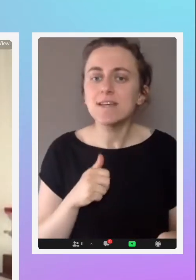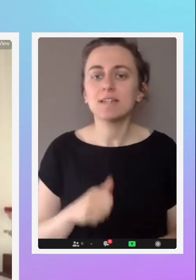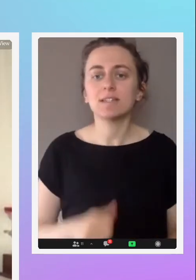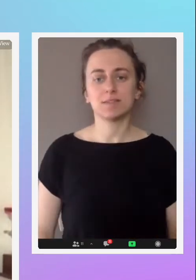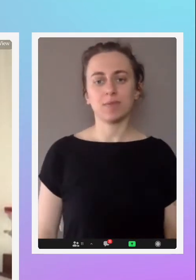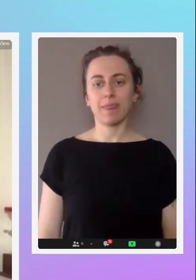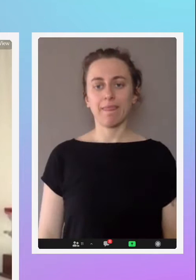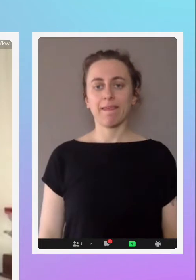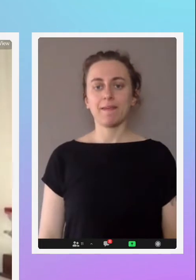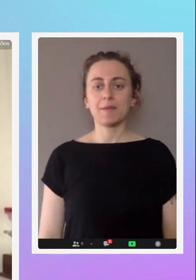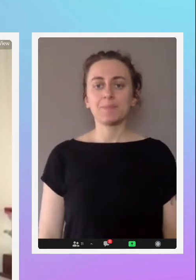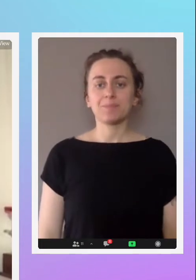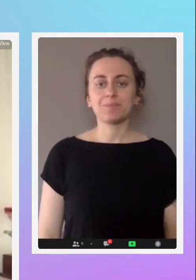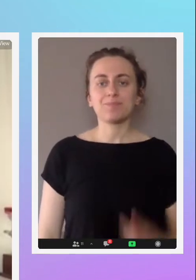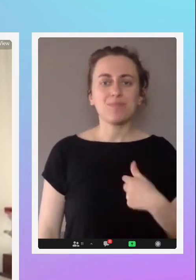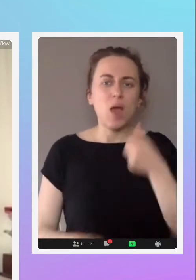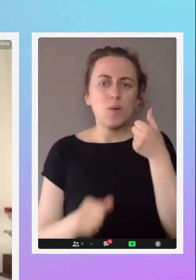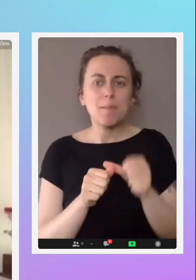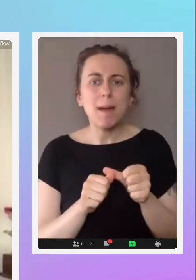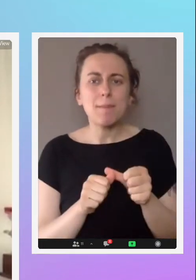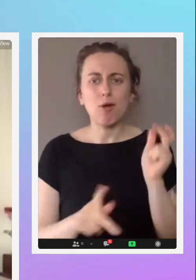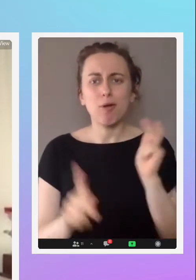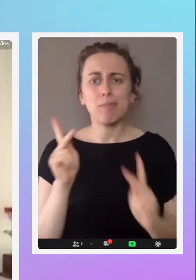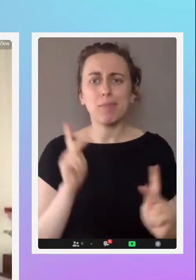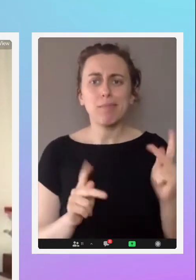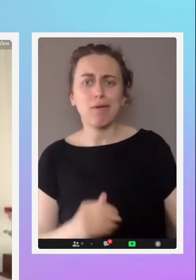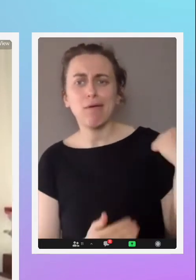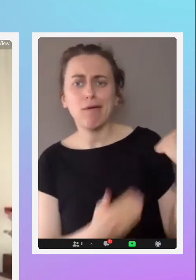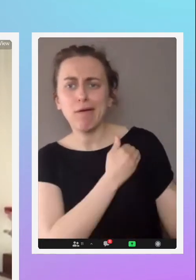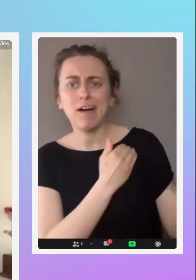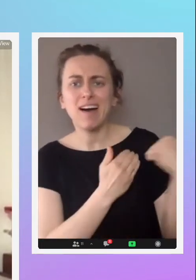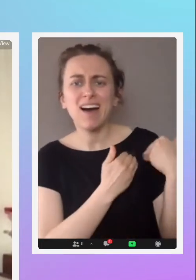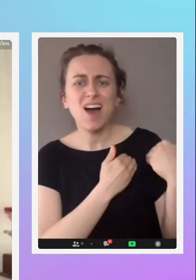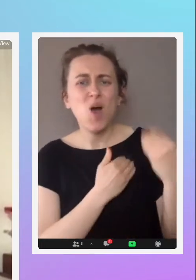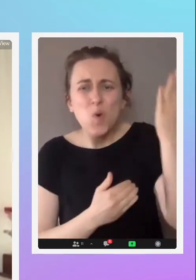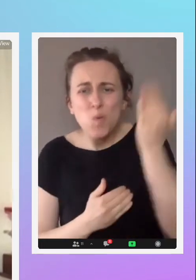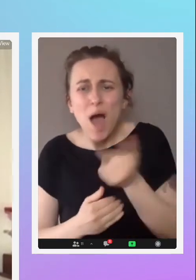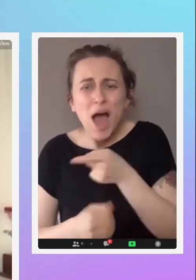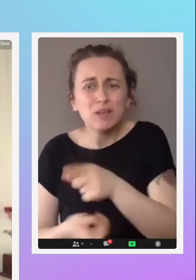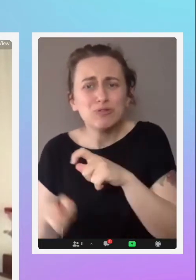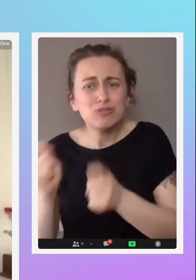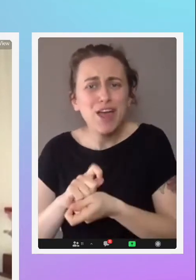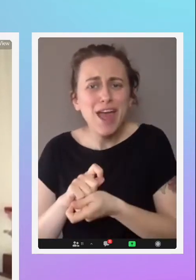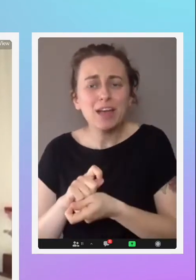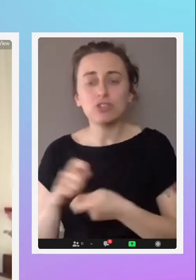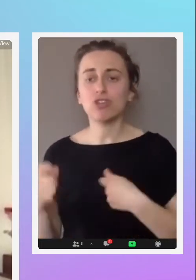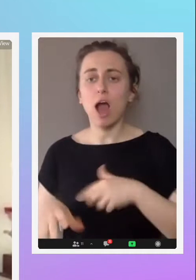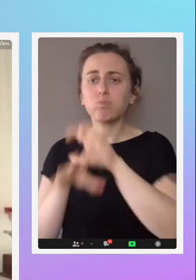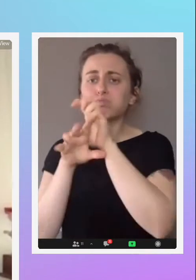why did you change that? I've gotten accustomed to using this interface,